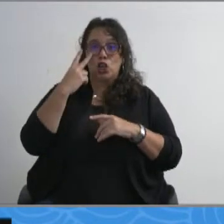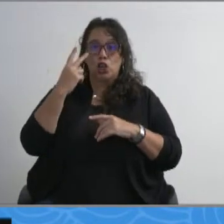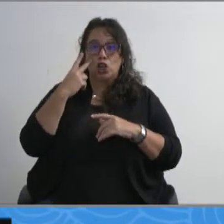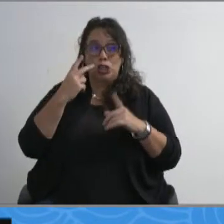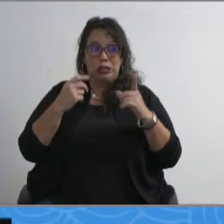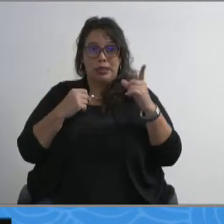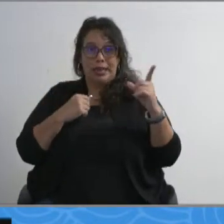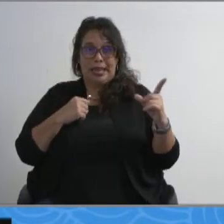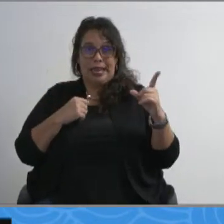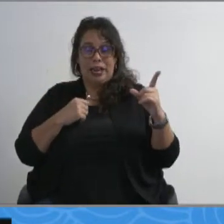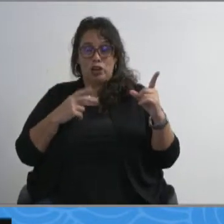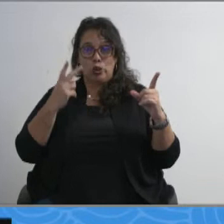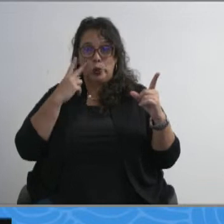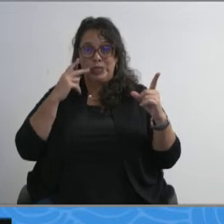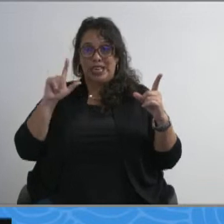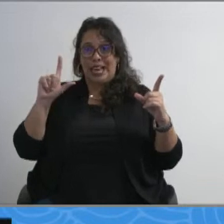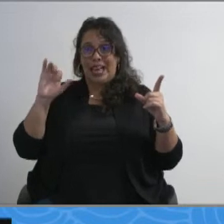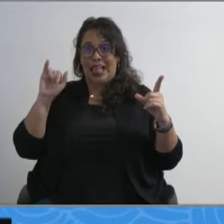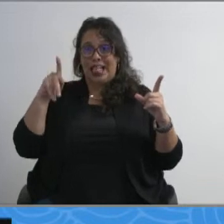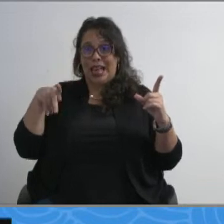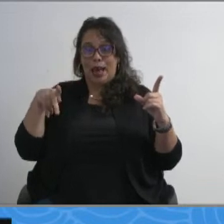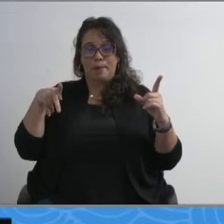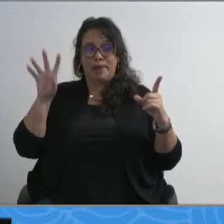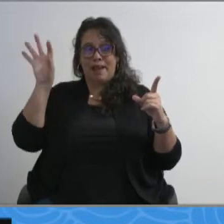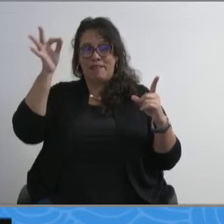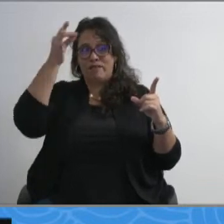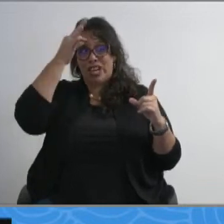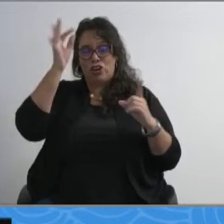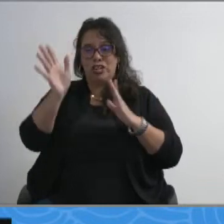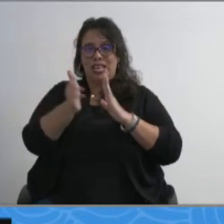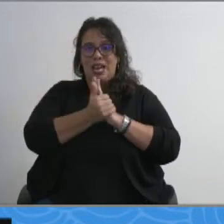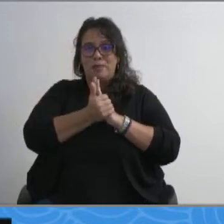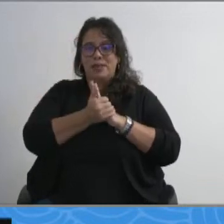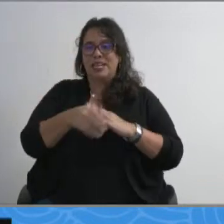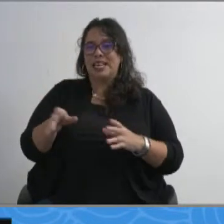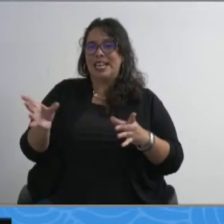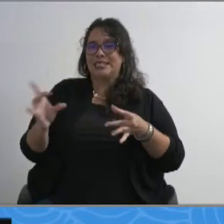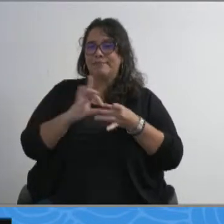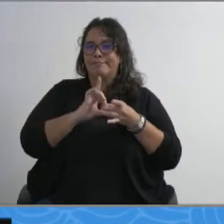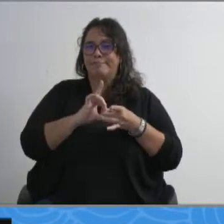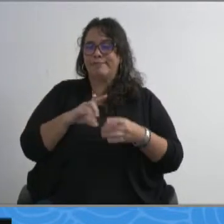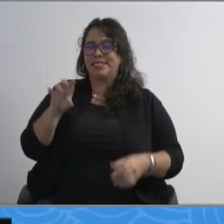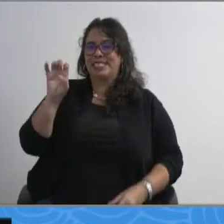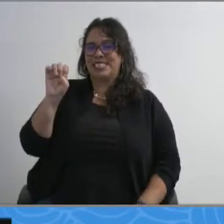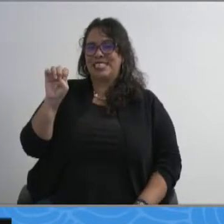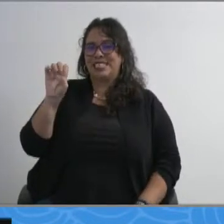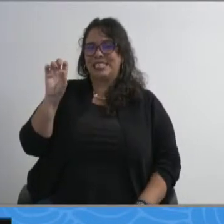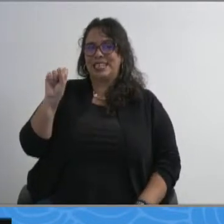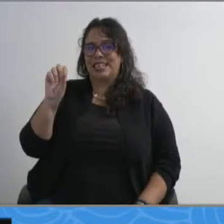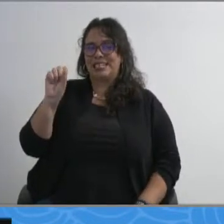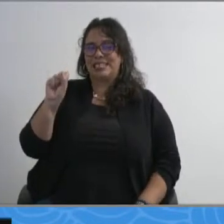and you see the name "LCAP Federal Addendum," it is part of the Every Student Succeeds Act, ESSA.